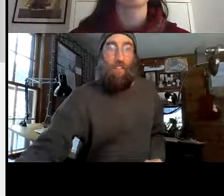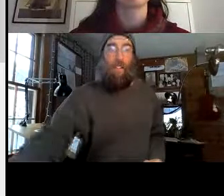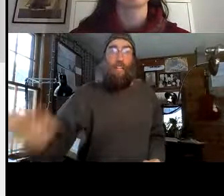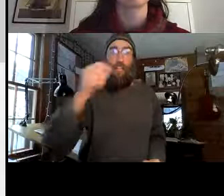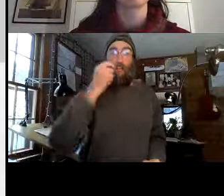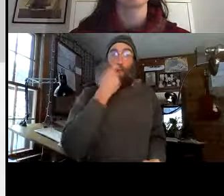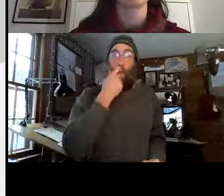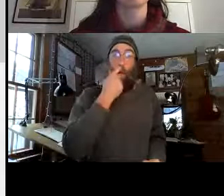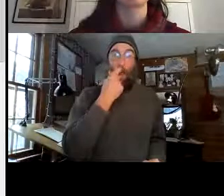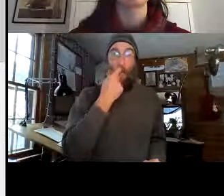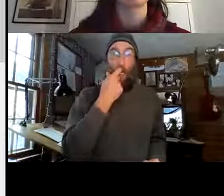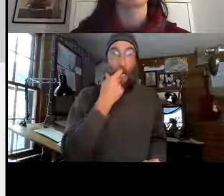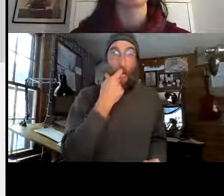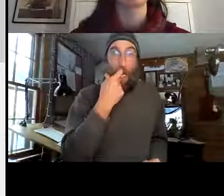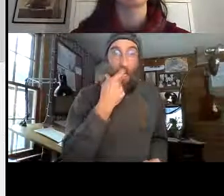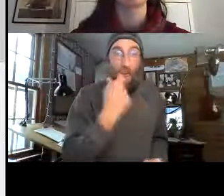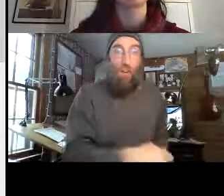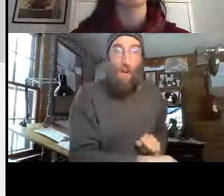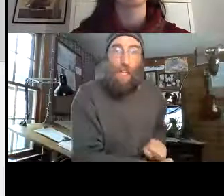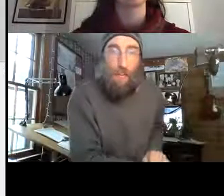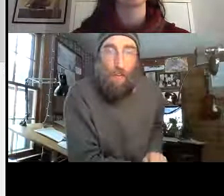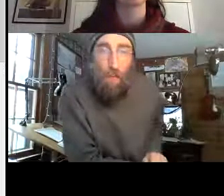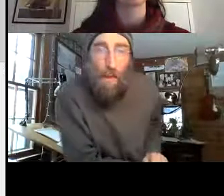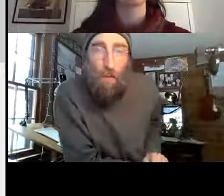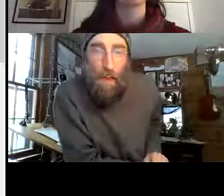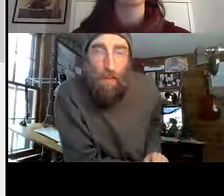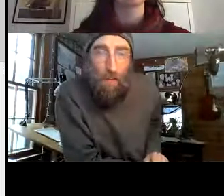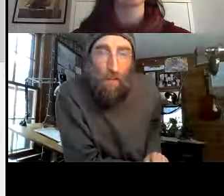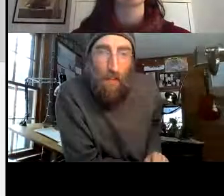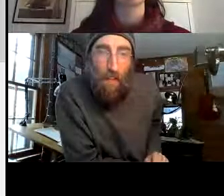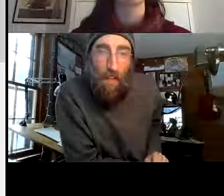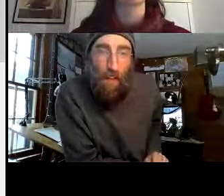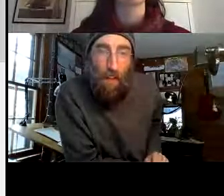"Johnny Gibbs of Company A, a bricklayer from South Danvers,